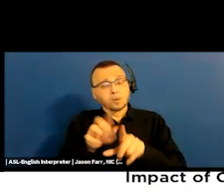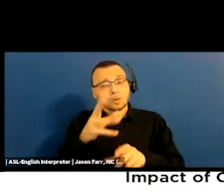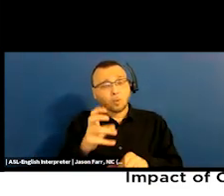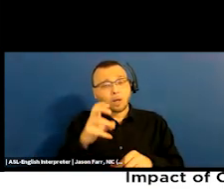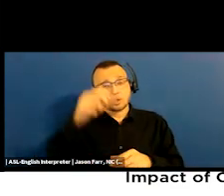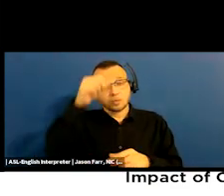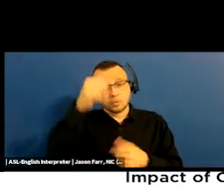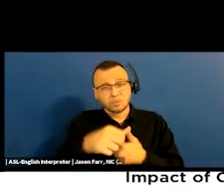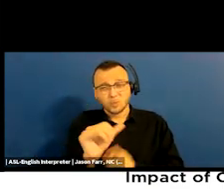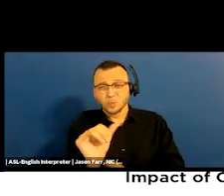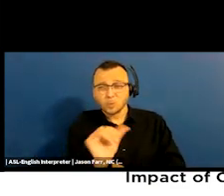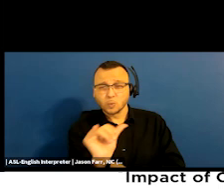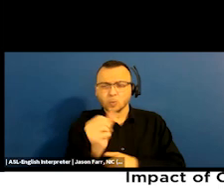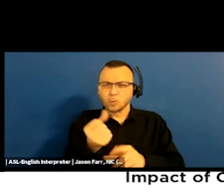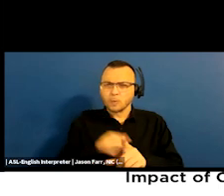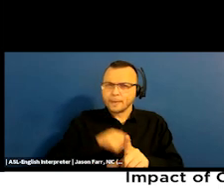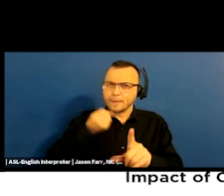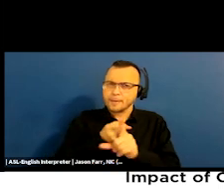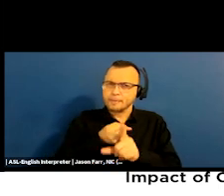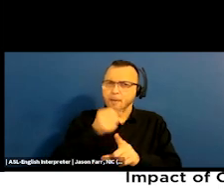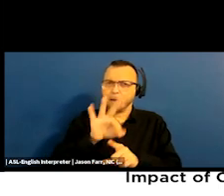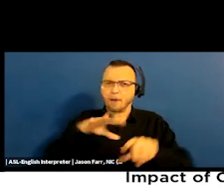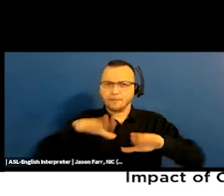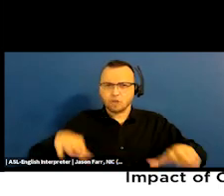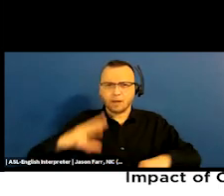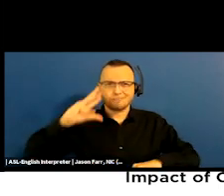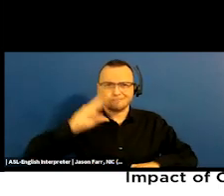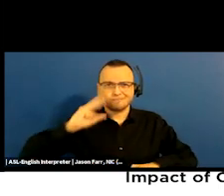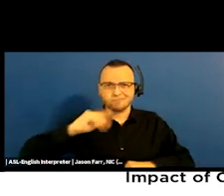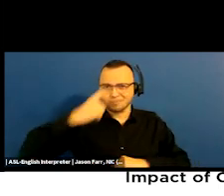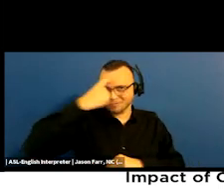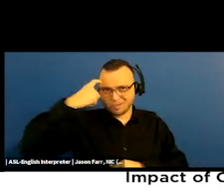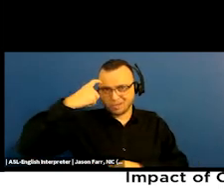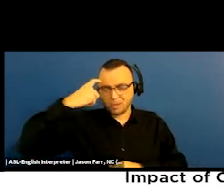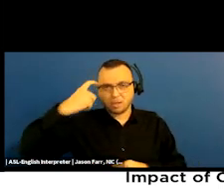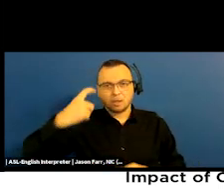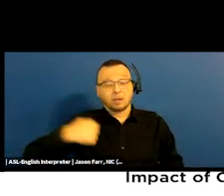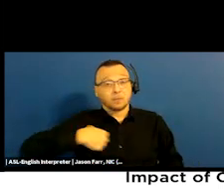or spiritual wellbeing. So we want to keep in mind those three key elements